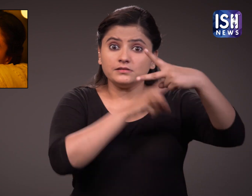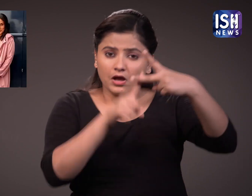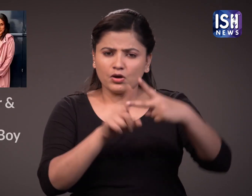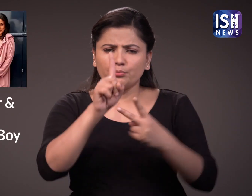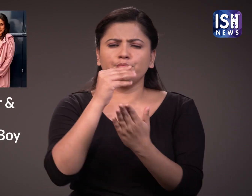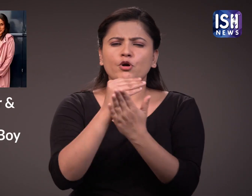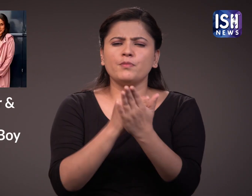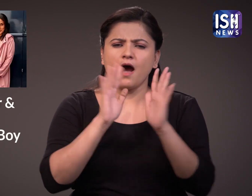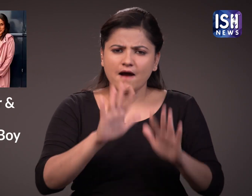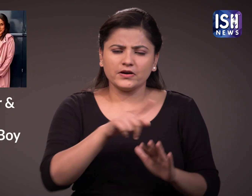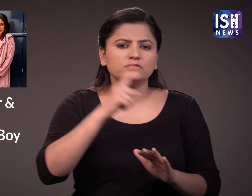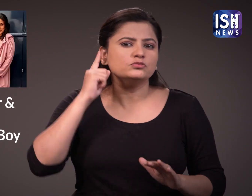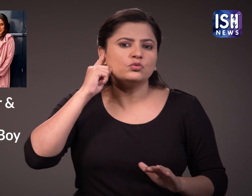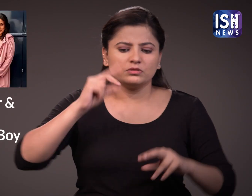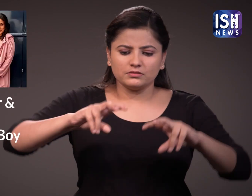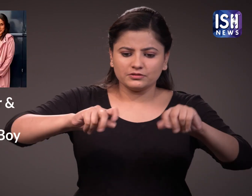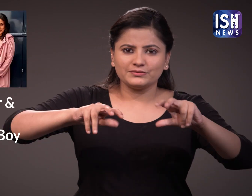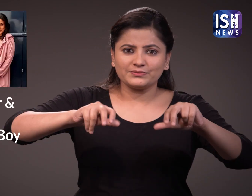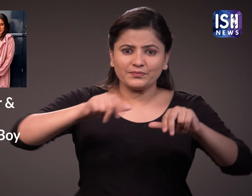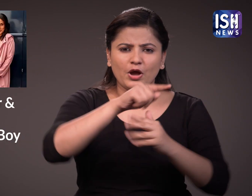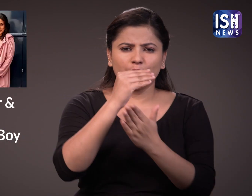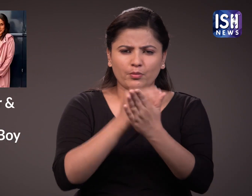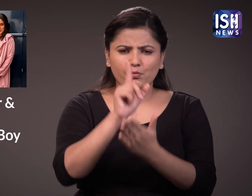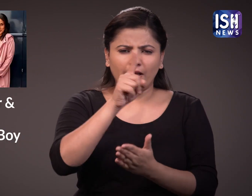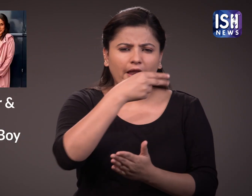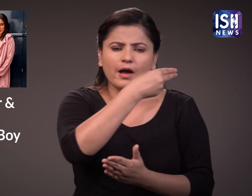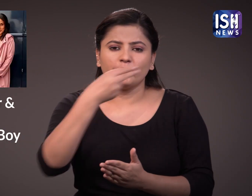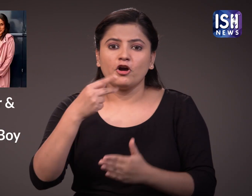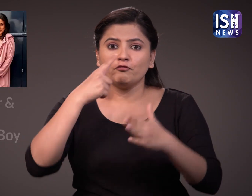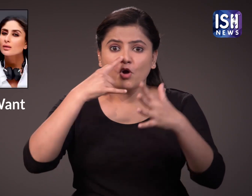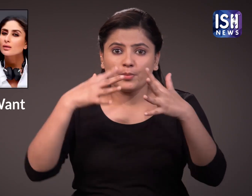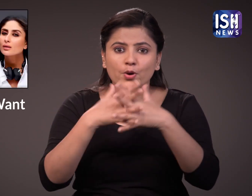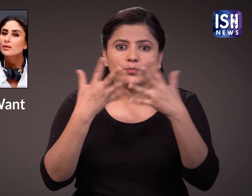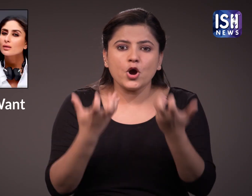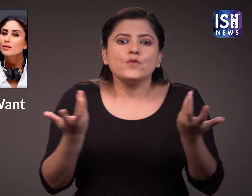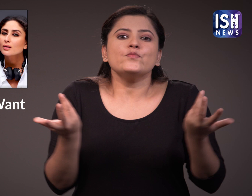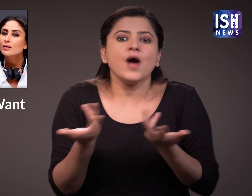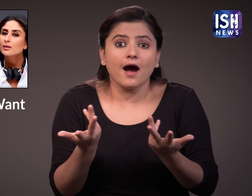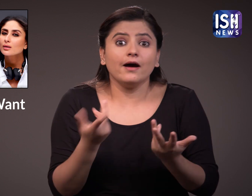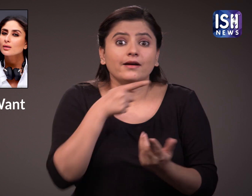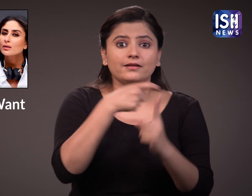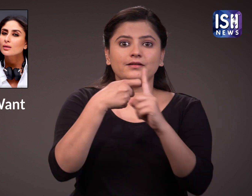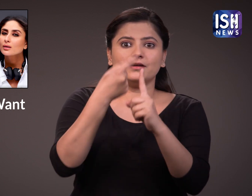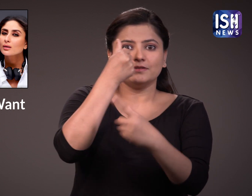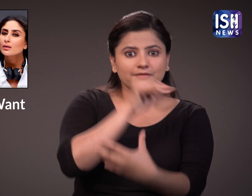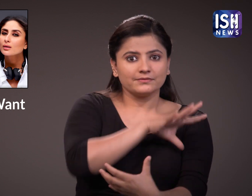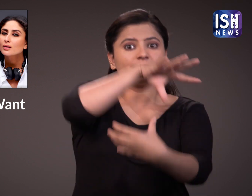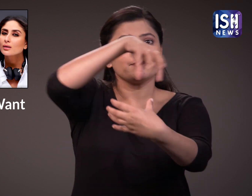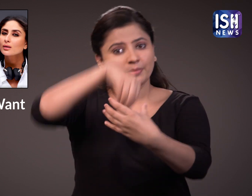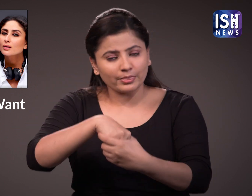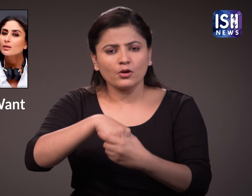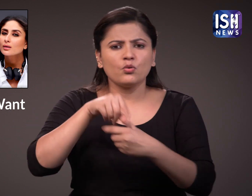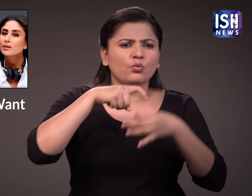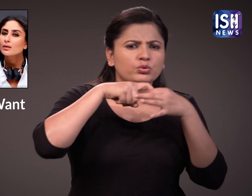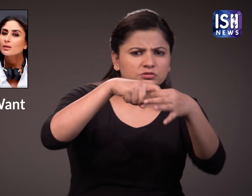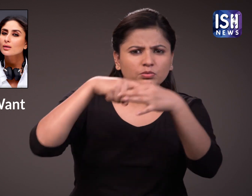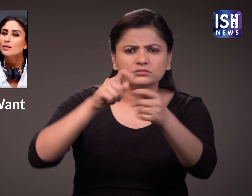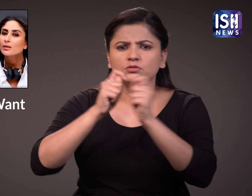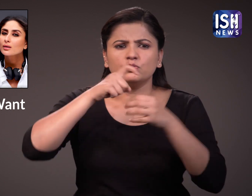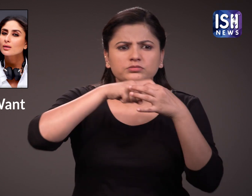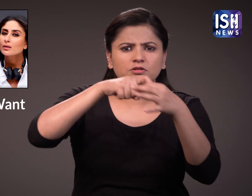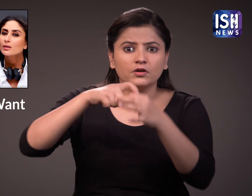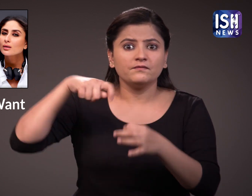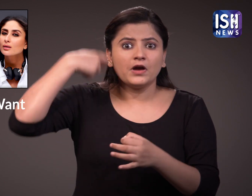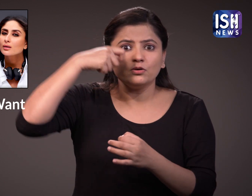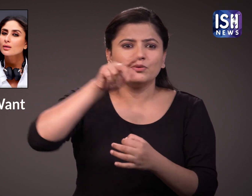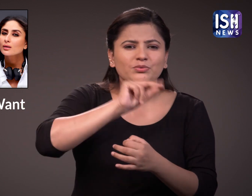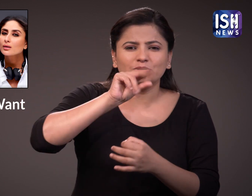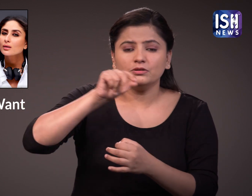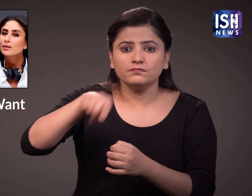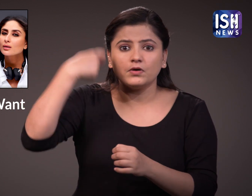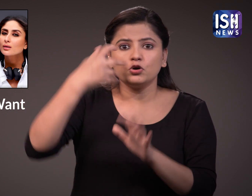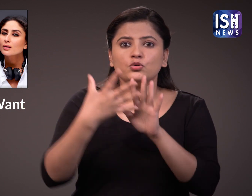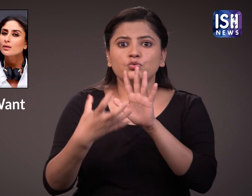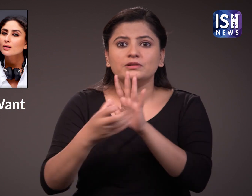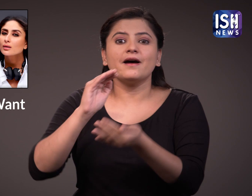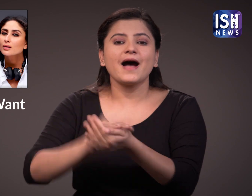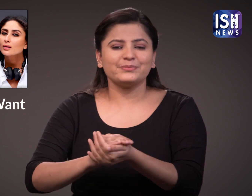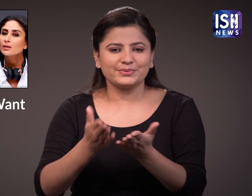She also taped some episodes of What Women Want, the radio show she hosts.